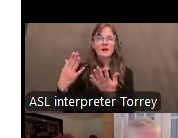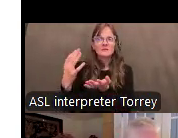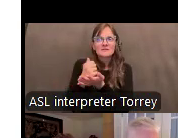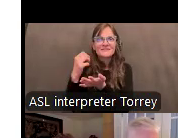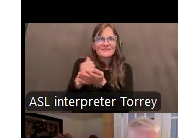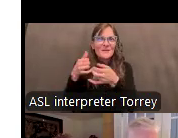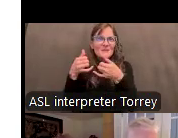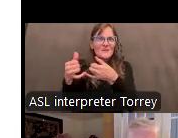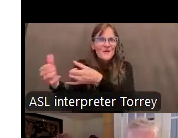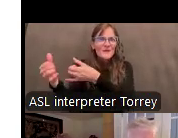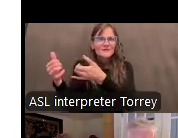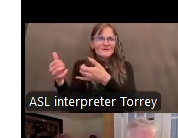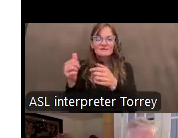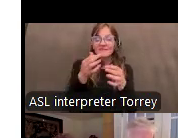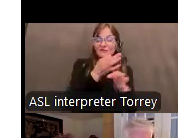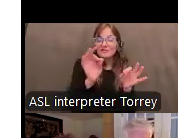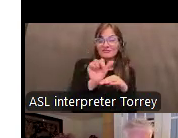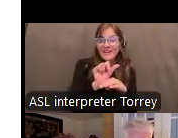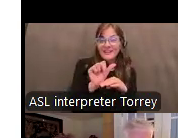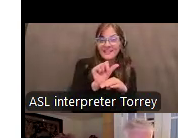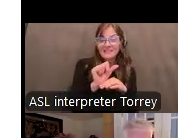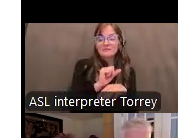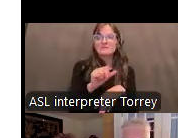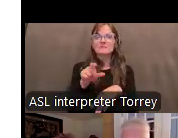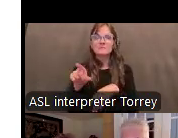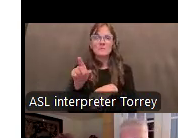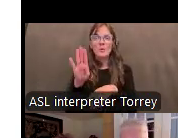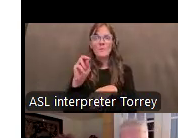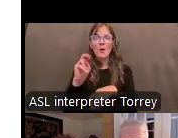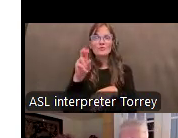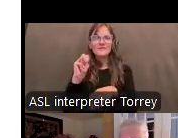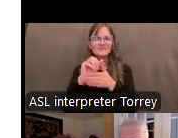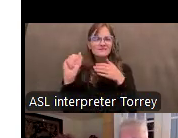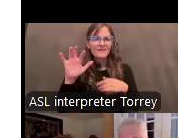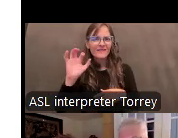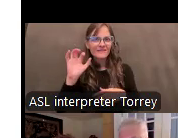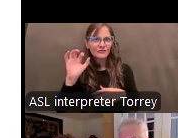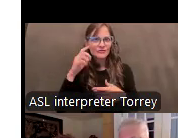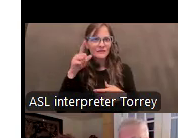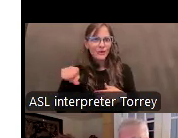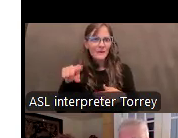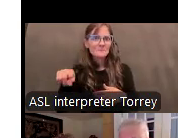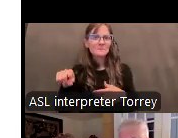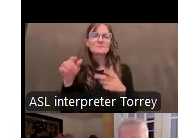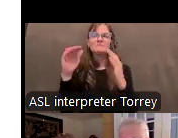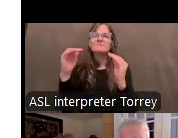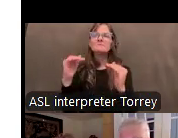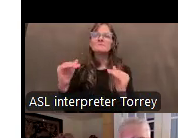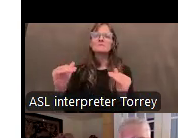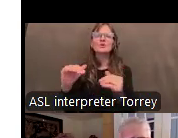We wanted to highlight the rewards of a meaningful job that helps people in every way. And that meaningfulness can come in a number of different ways from the satisfaction